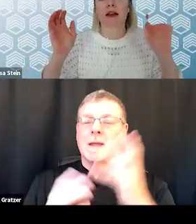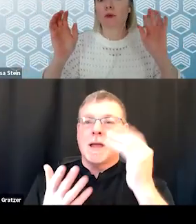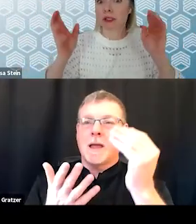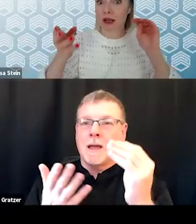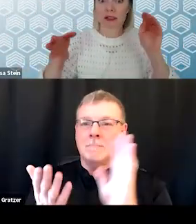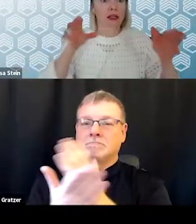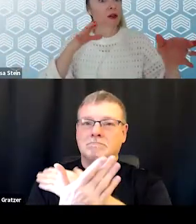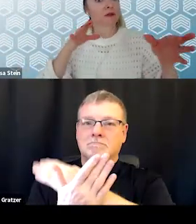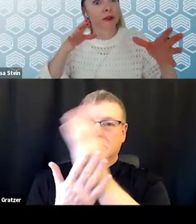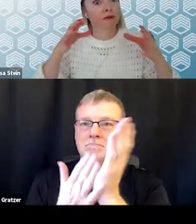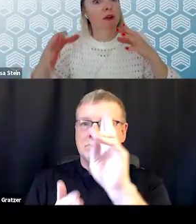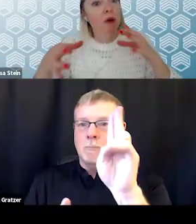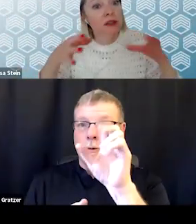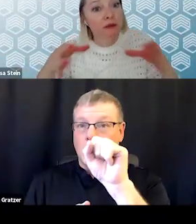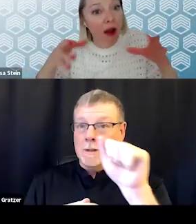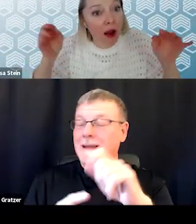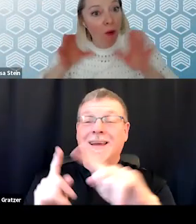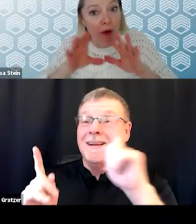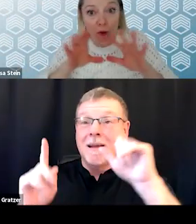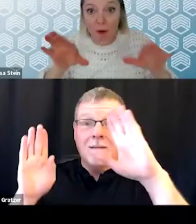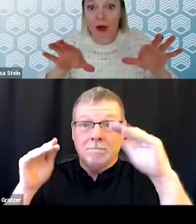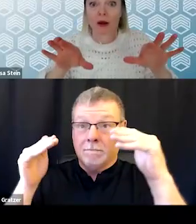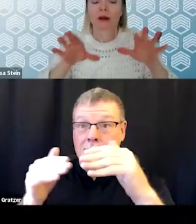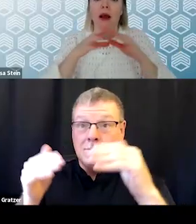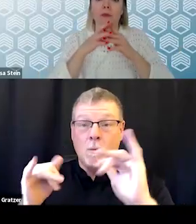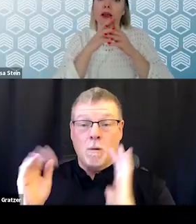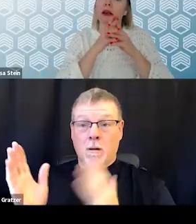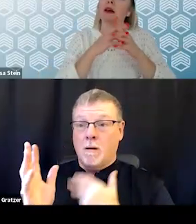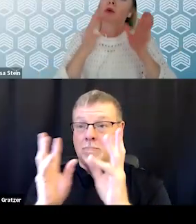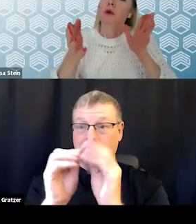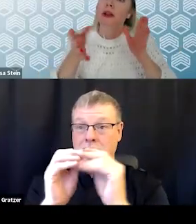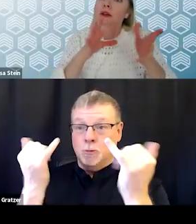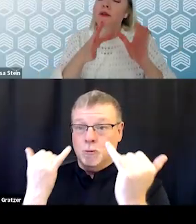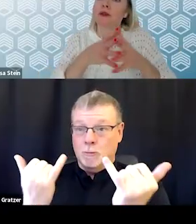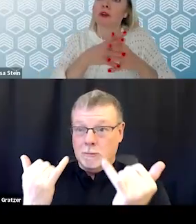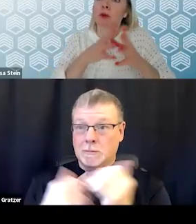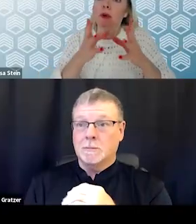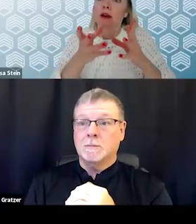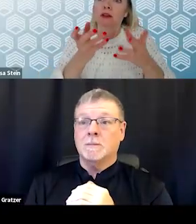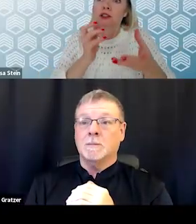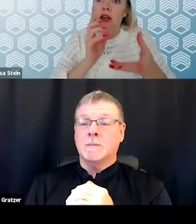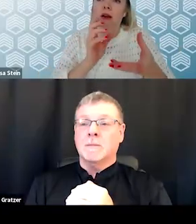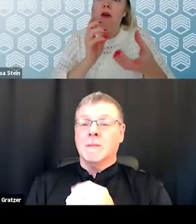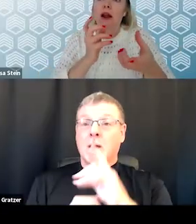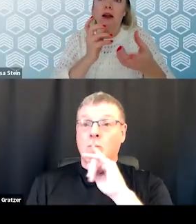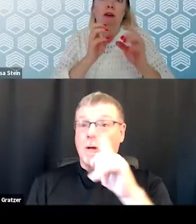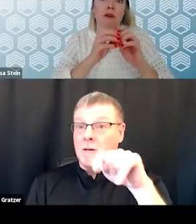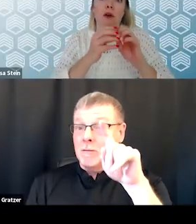And that wasn't necessarily the focus of our webinar, but would either of you feel prepared to share,